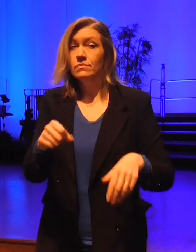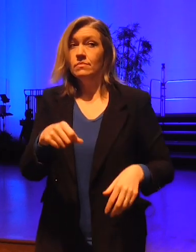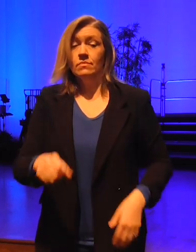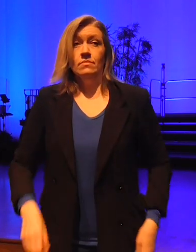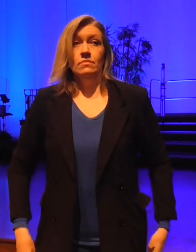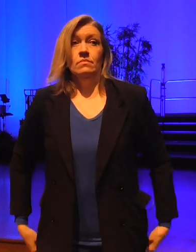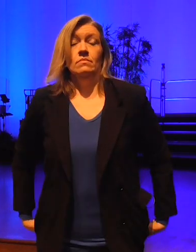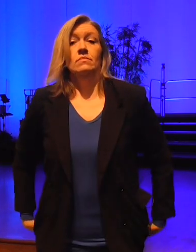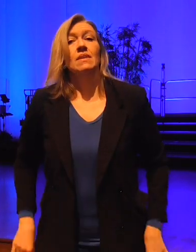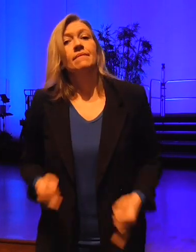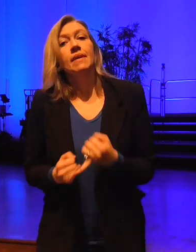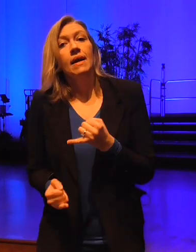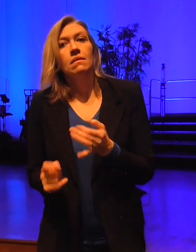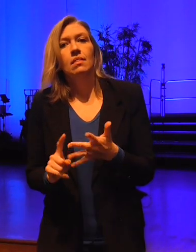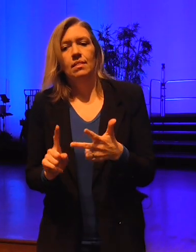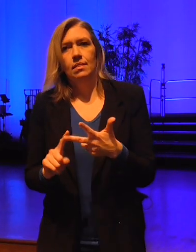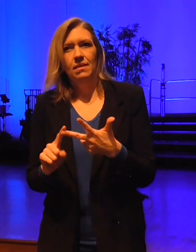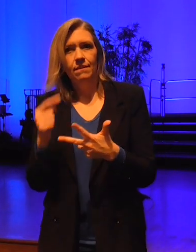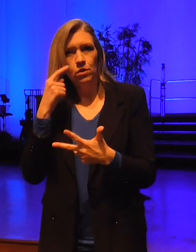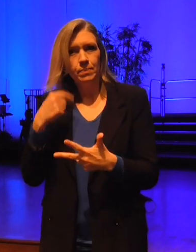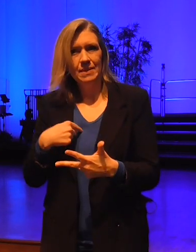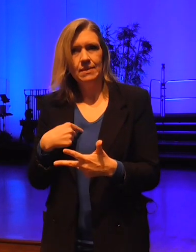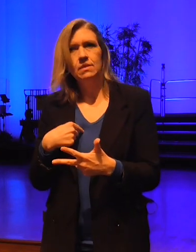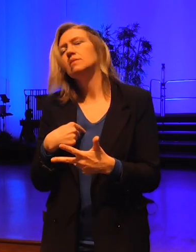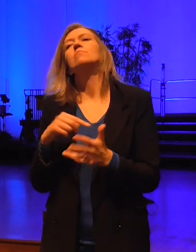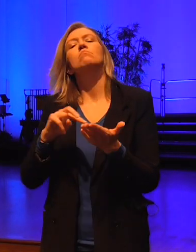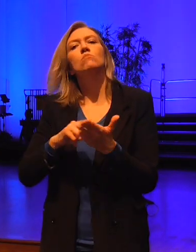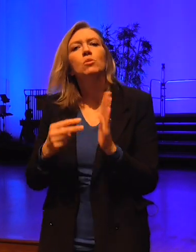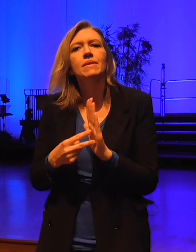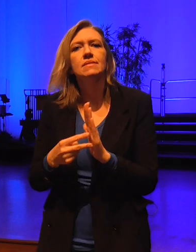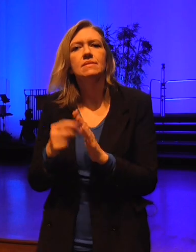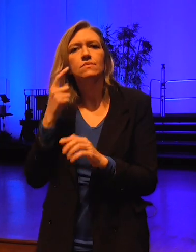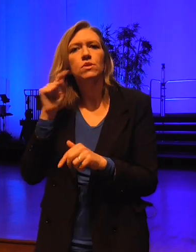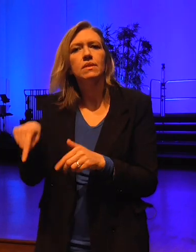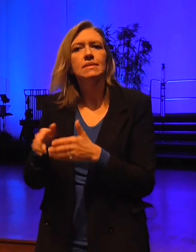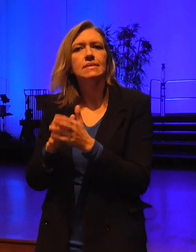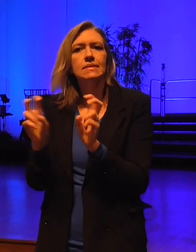final purpose for me of the initiative and uh you our female ministers are going to uh teach